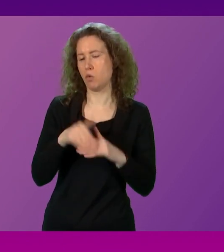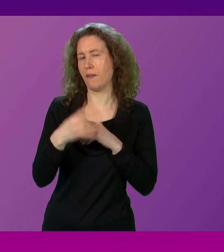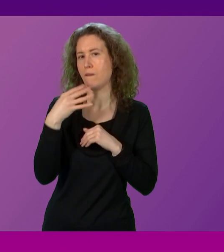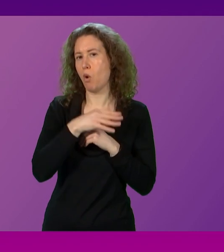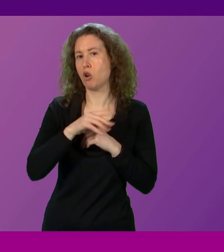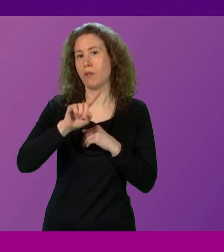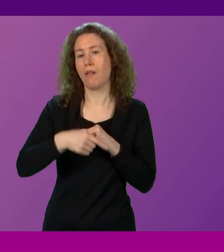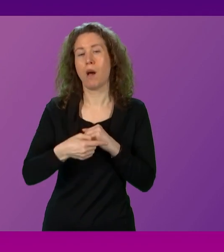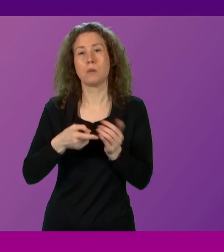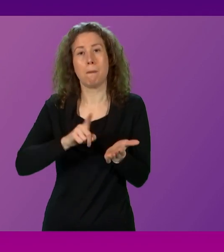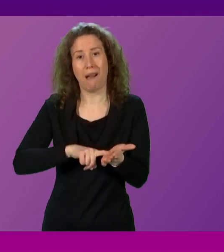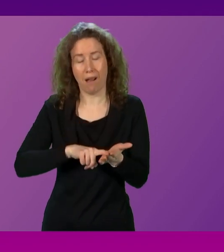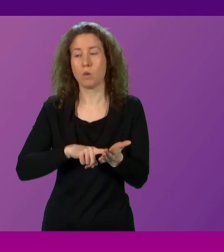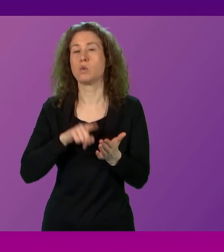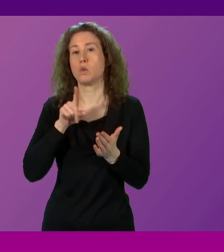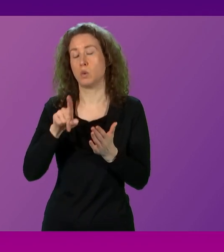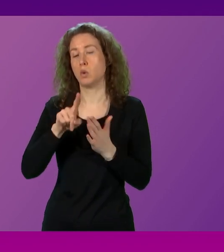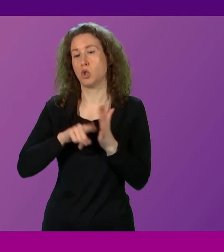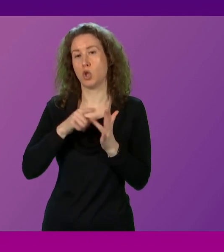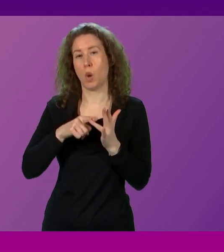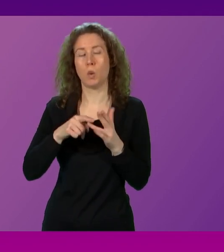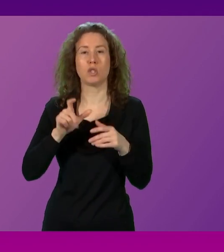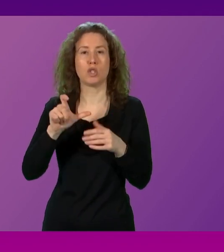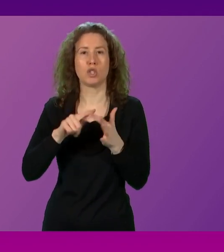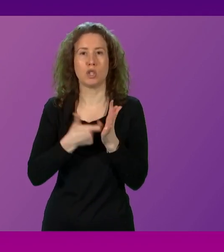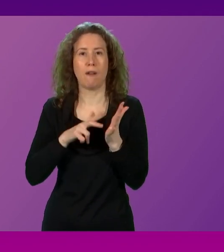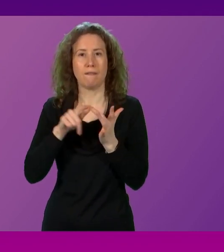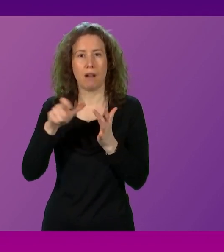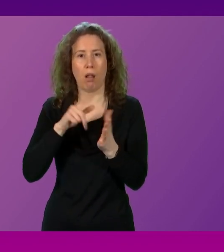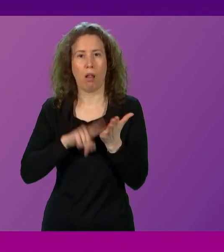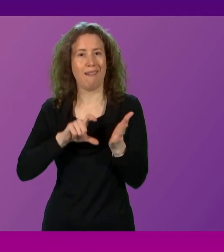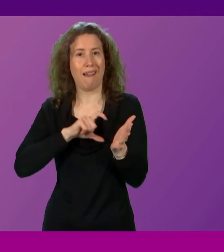£400,000 to Jo’s Cervical Cancer Trust to support its campaign work on screening